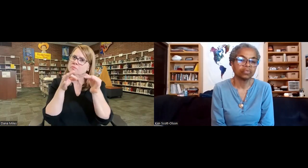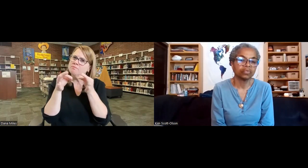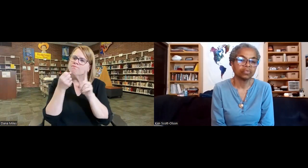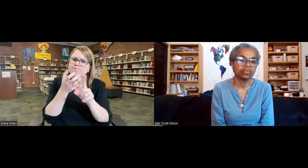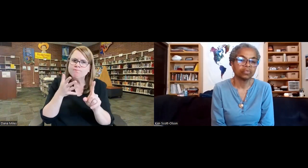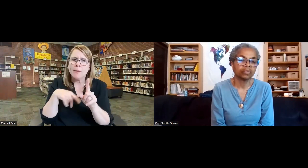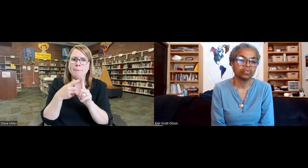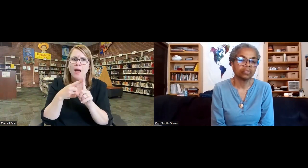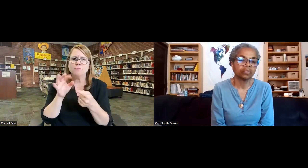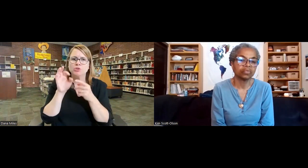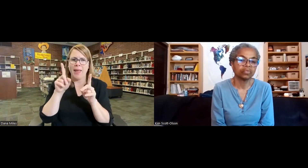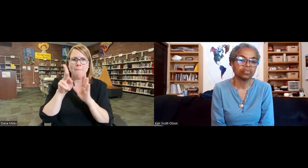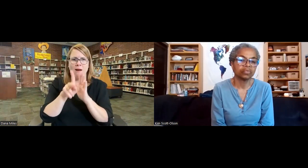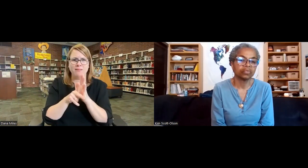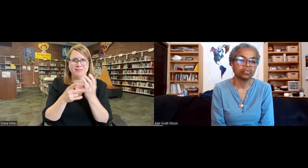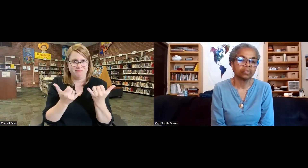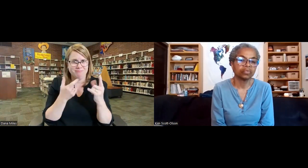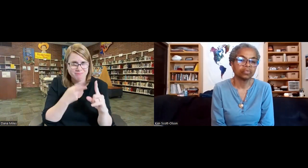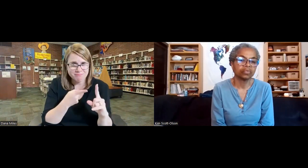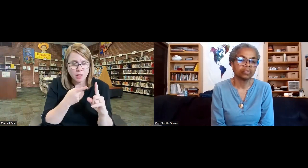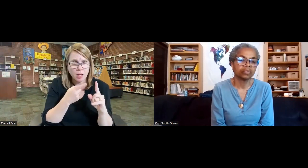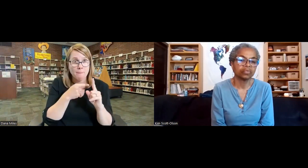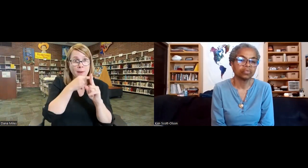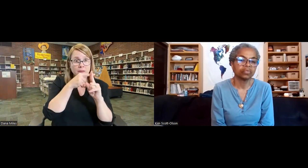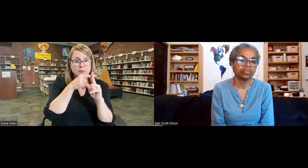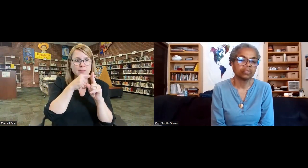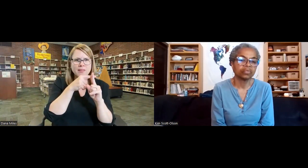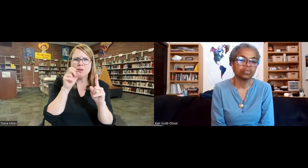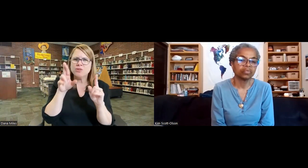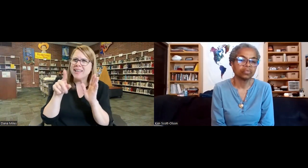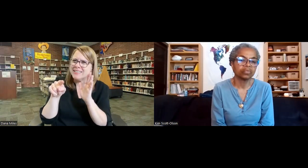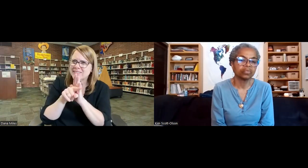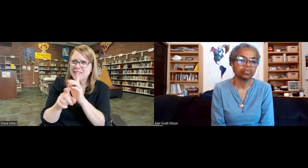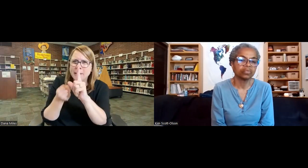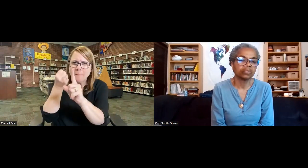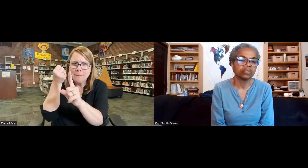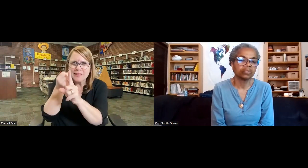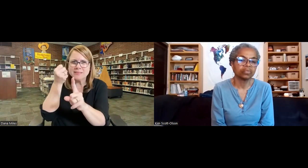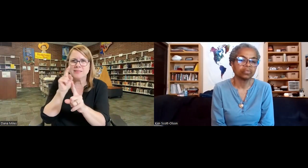Would you mind speaking more to special education policy in its current state, and what are the positives